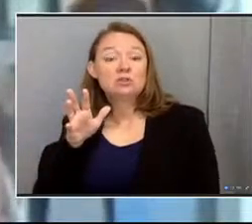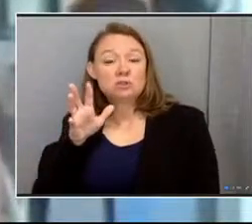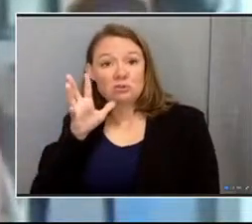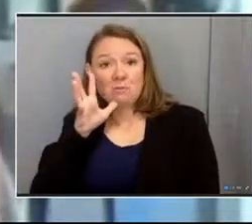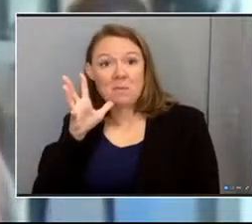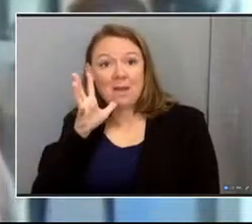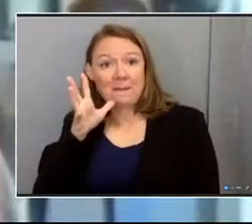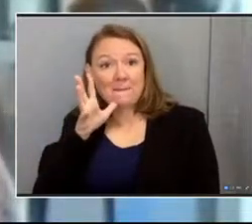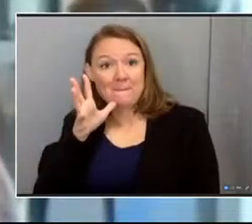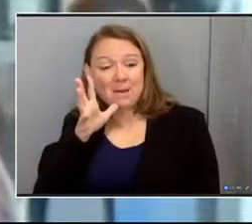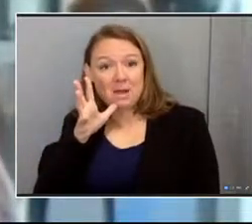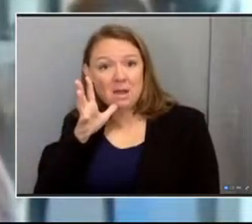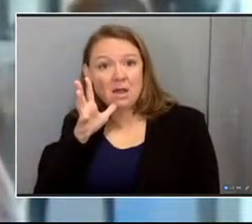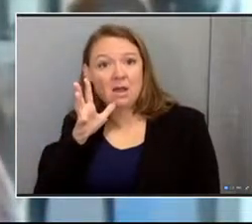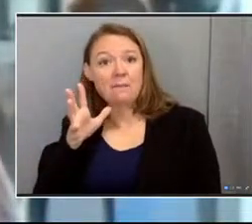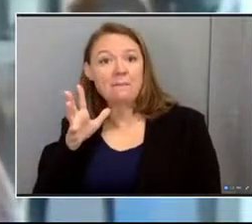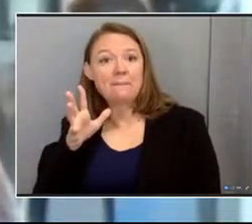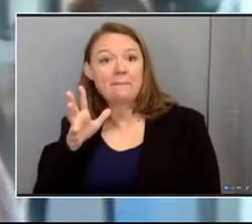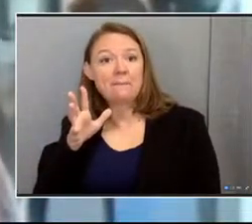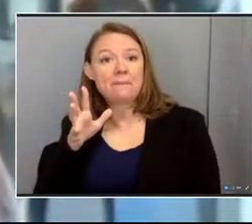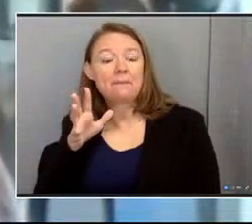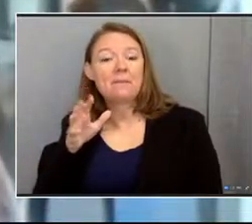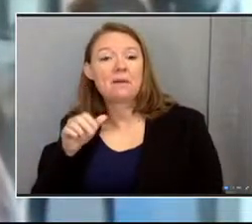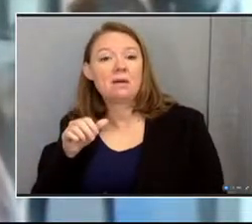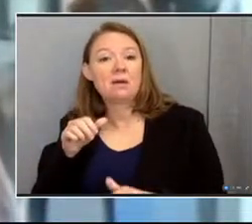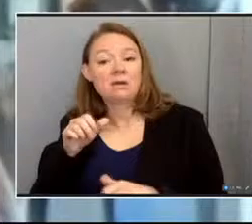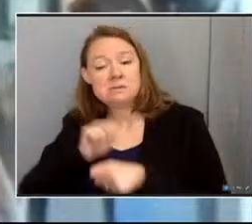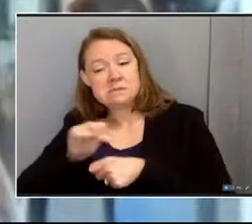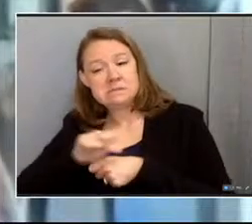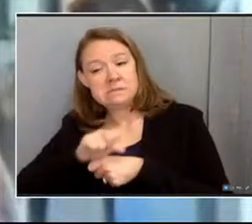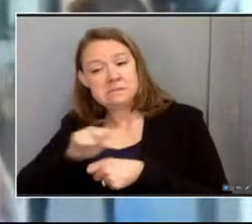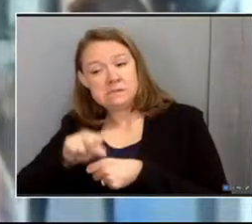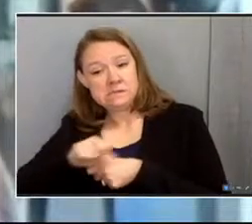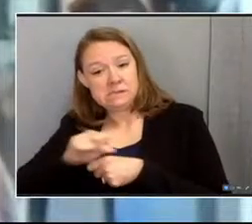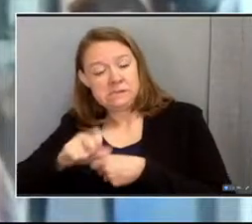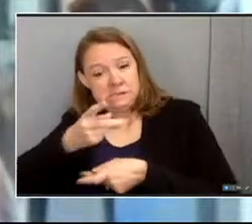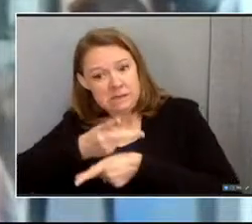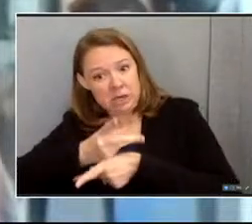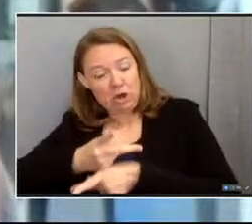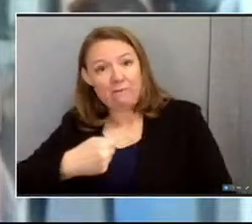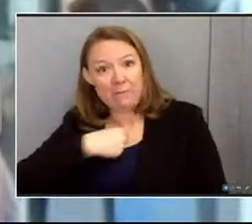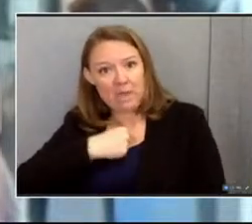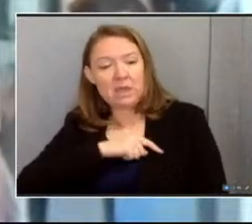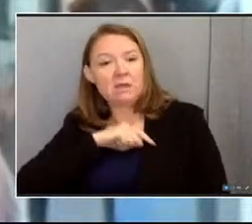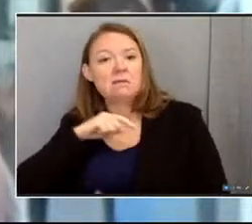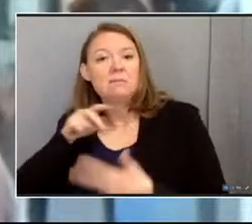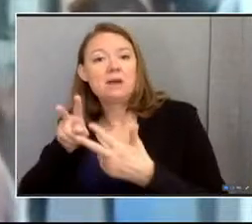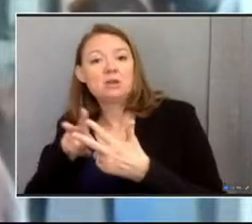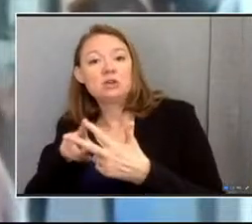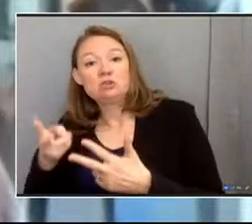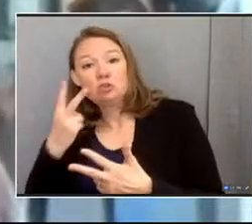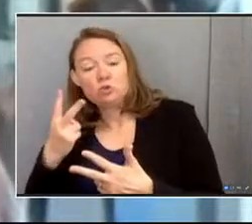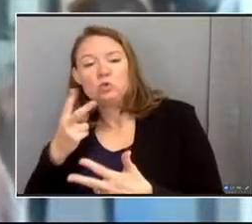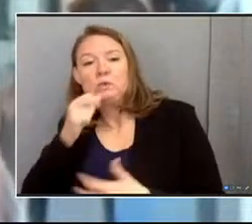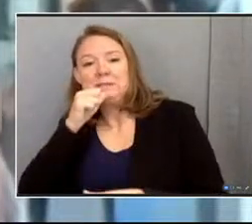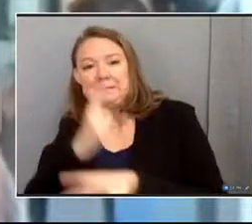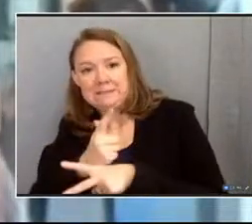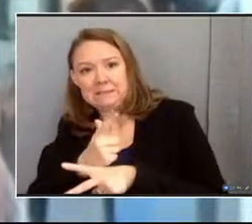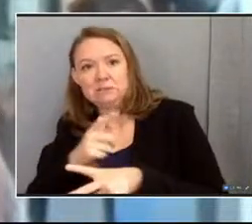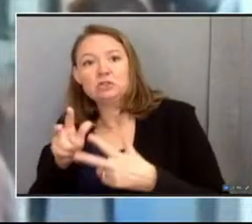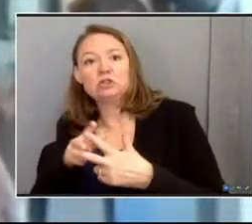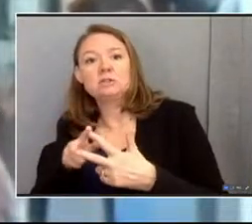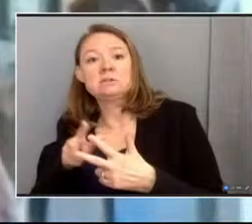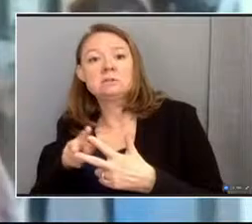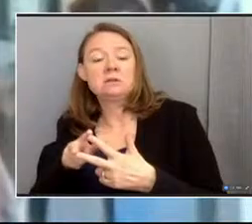sisters raising us and keeping a household together along with my grandmother, it was